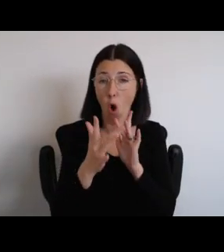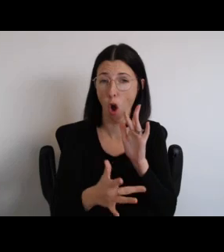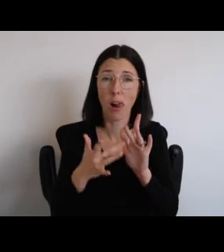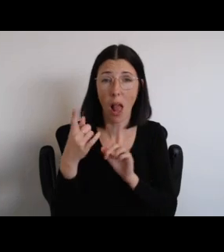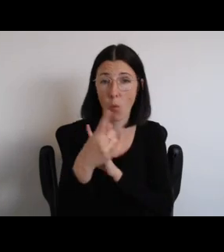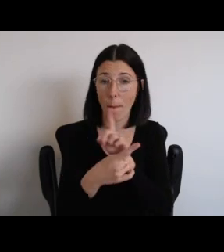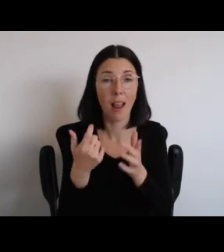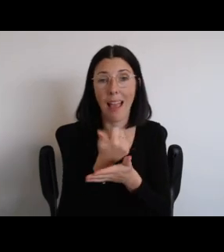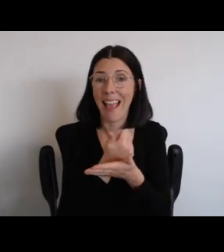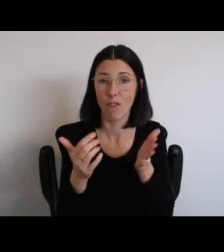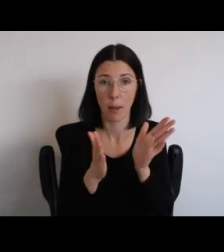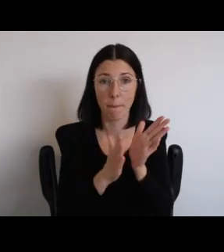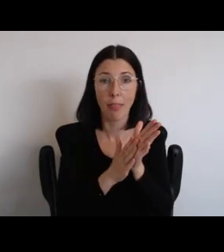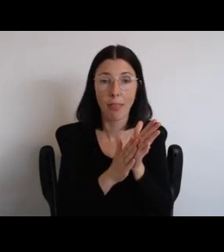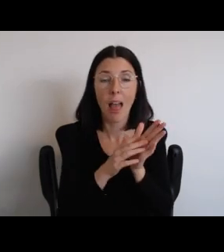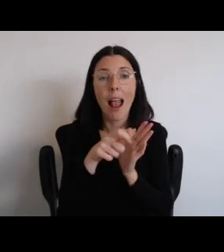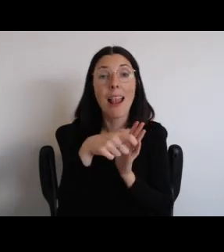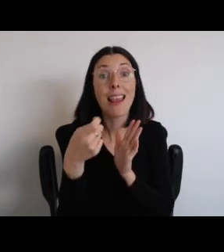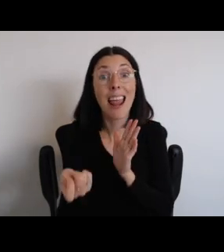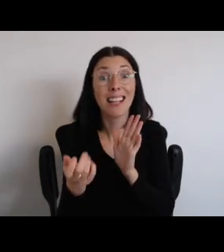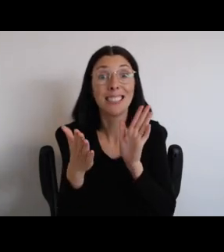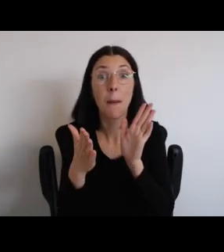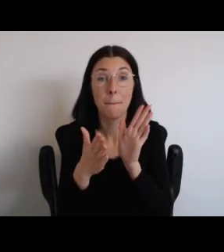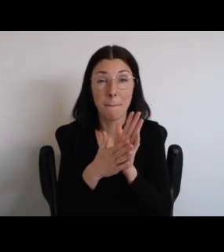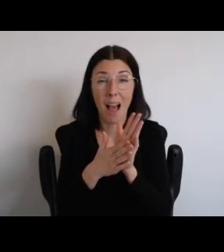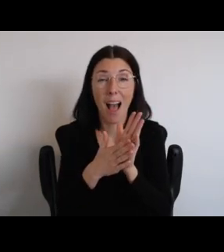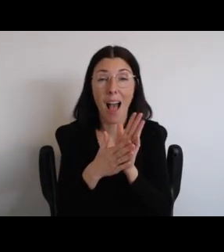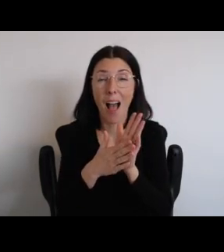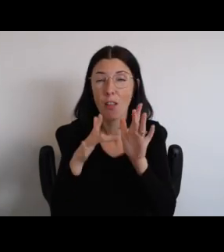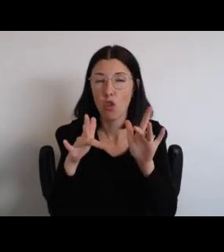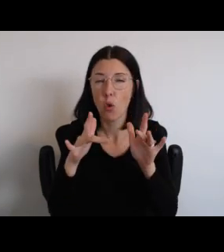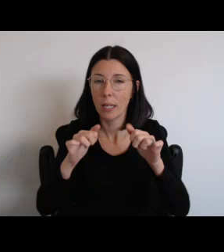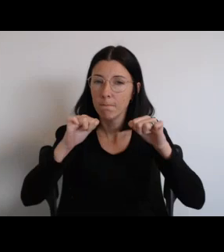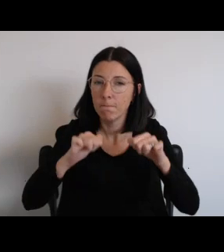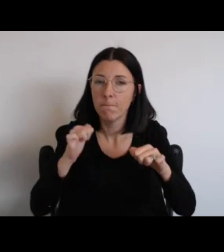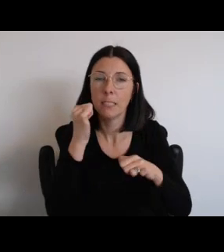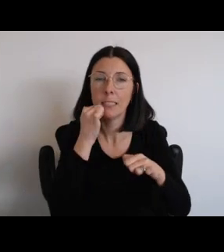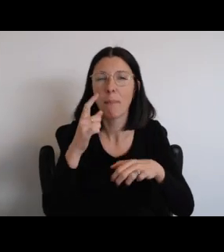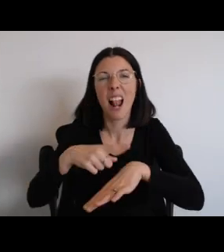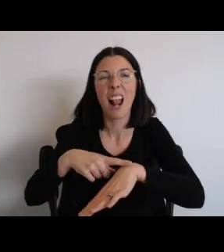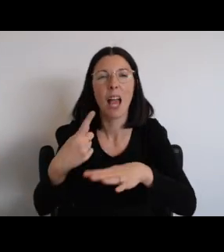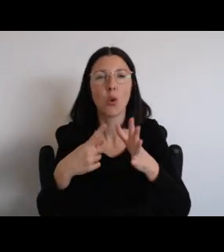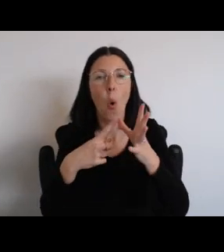yet but in late August we'll be running a webinar on Legal Aid's um respect@work workplace sexual